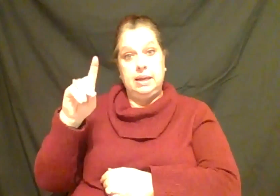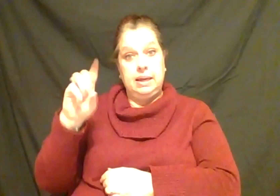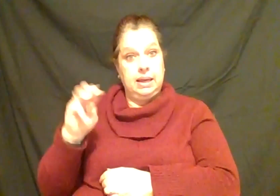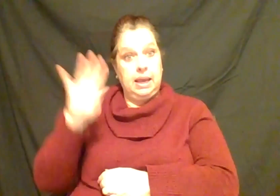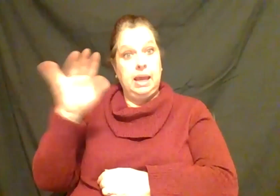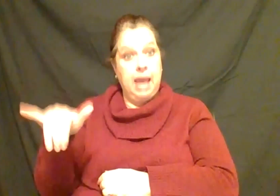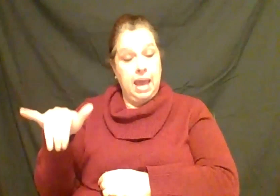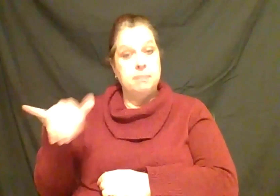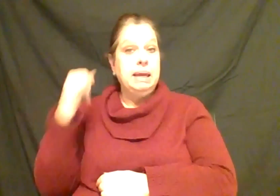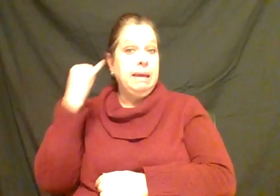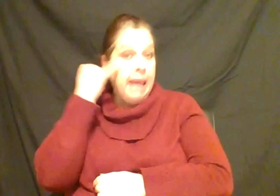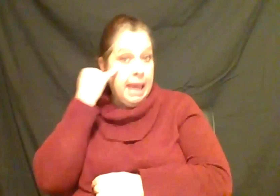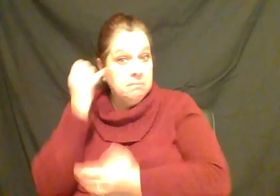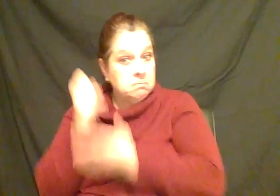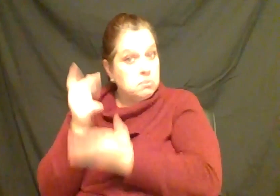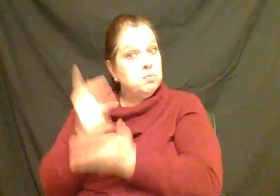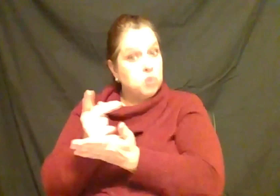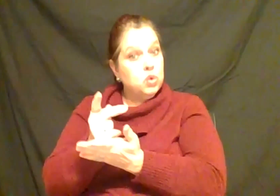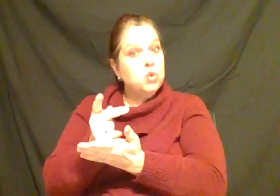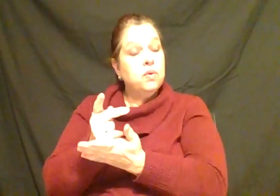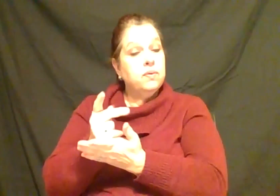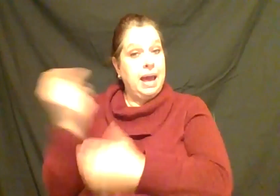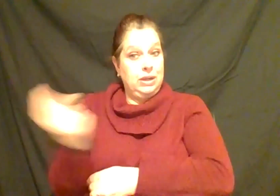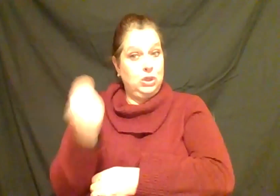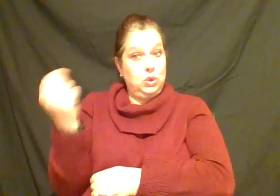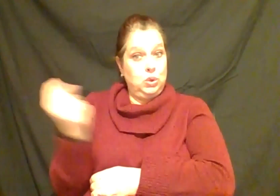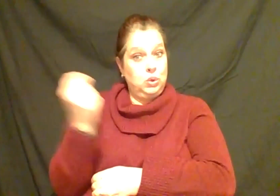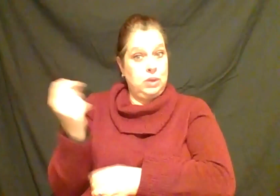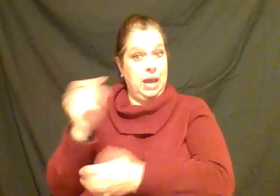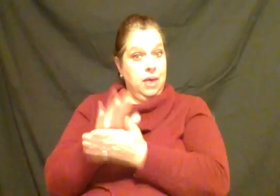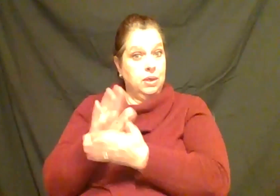if this is approved by the school board on tuesday i would be confident that our academy coordinators